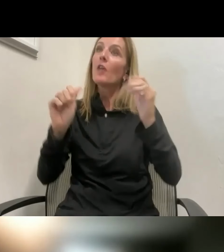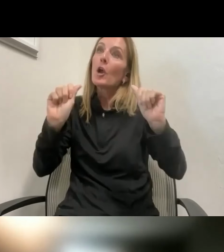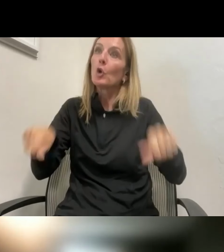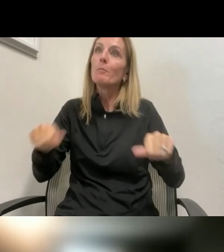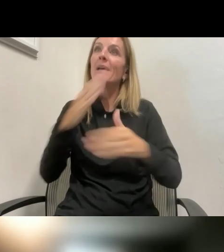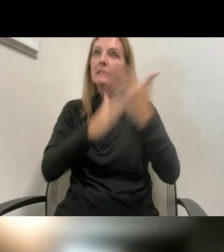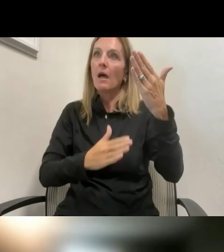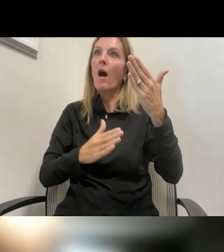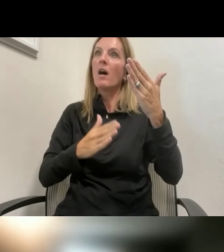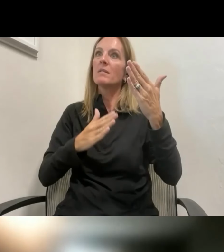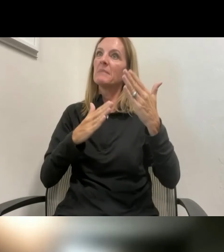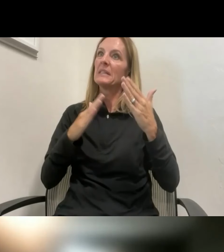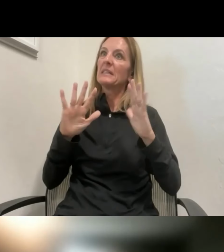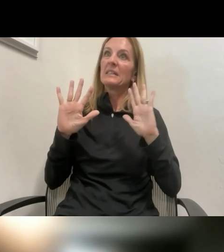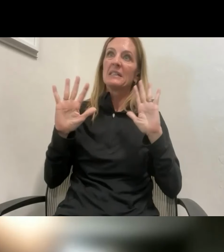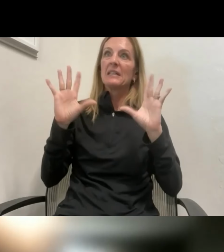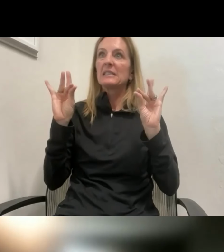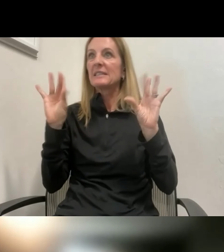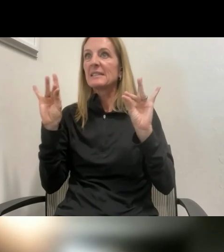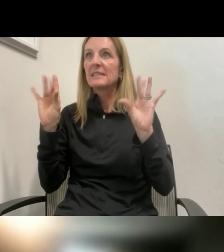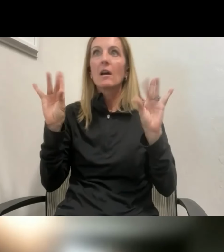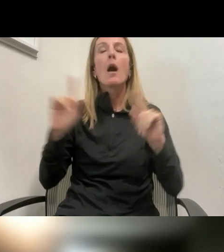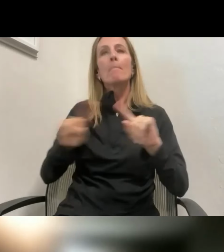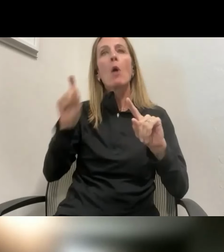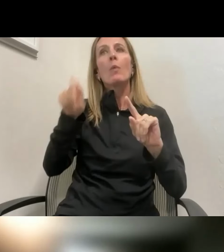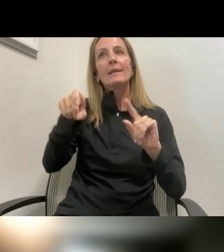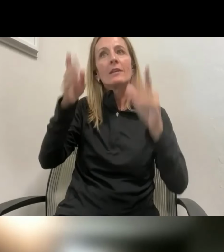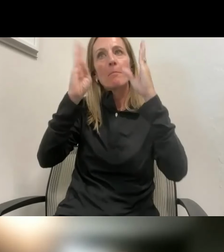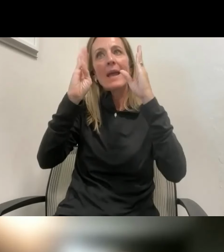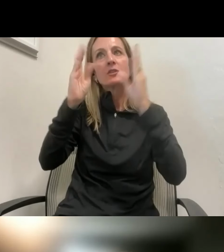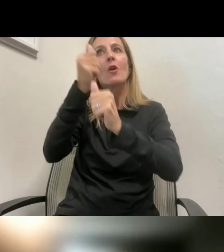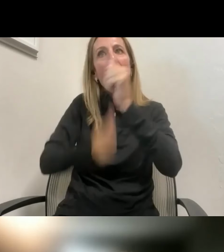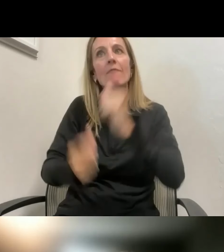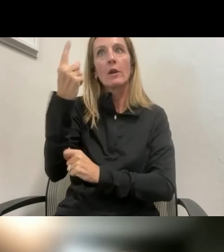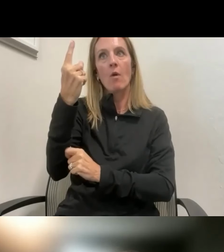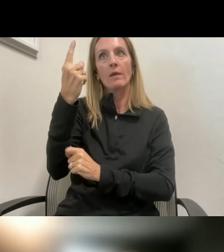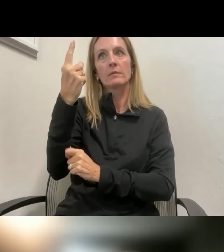And so we’re doing our best to listen to everyone. ’Cause every voice matters. Okay, the next slide.